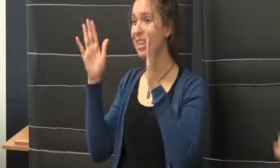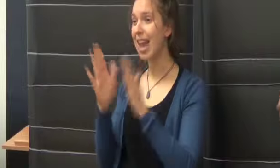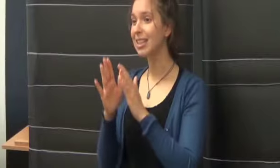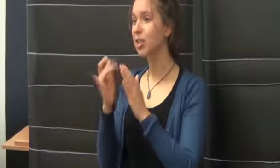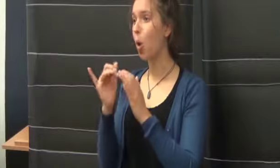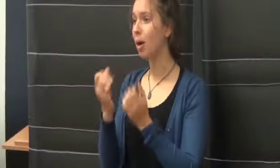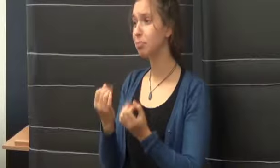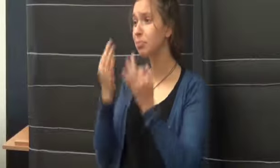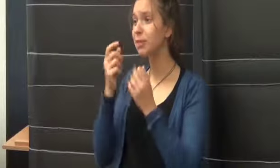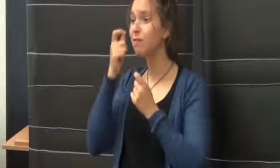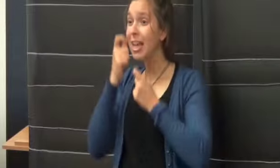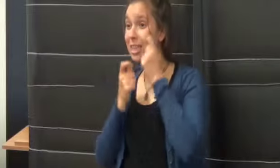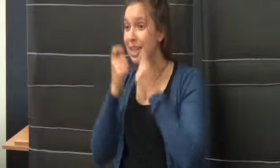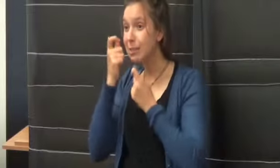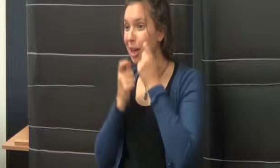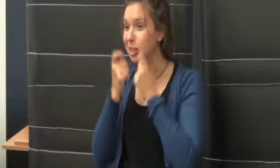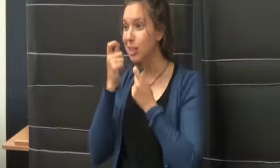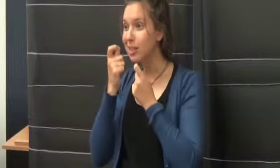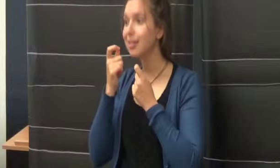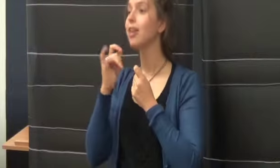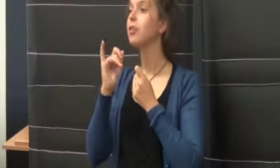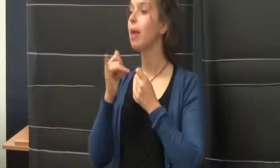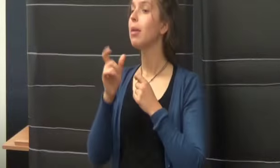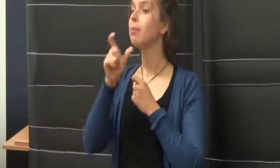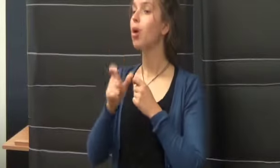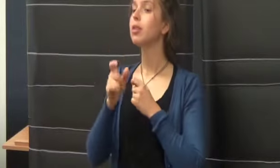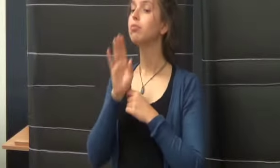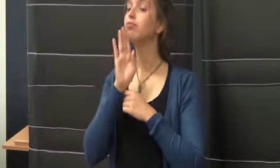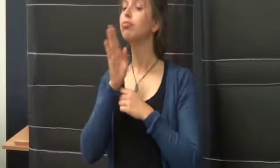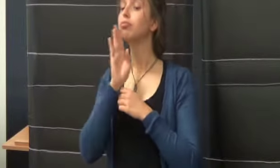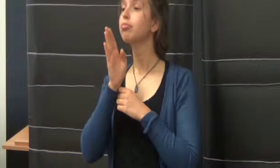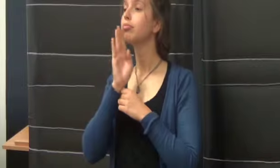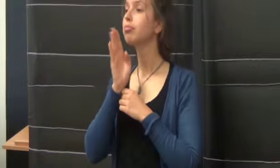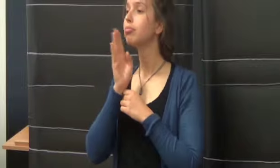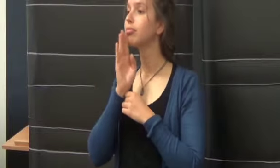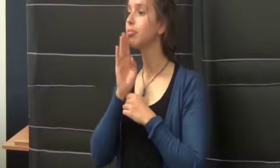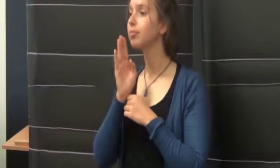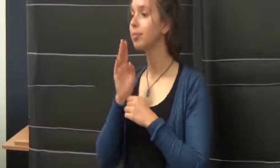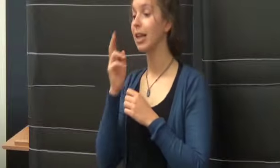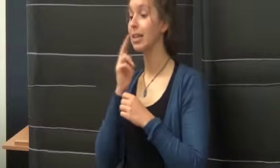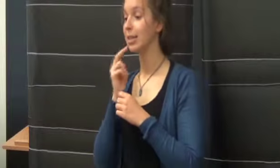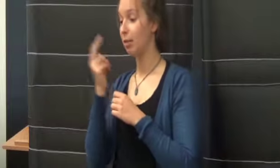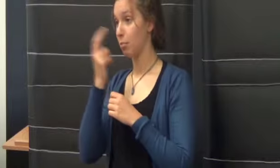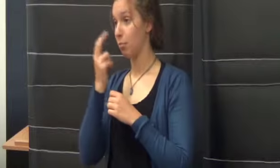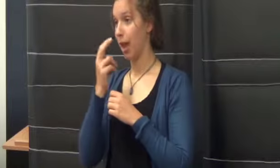behind saying 'a person up the back has their hand up' or 'this person here is laughing' because the presenter isn't able to see that. So giving that extra information about what's happening visually. Paola did you have a question? Paola (voice of interpreter): So today we're talking about haptics or tactile.